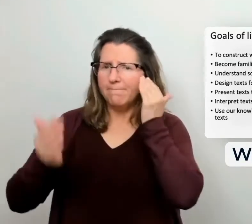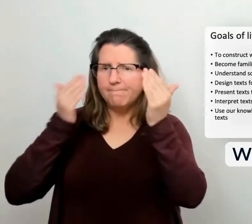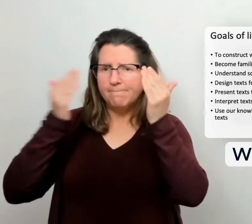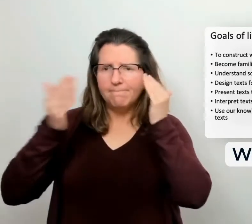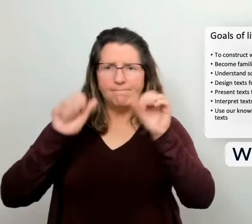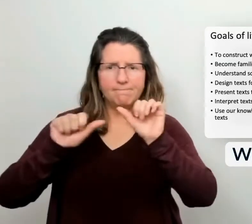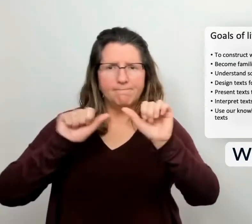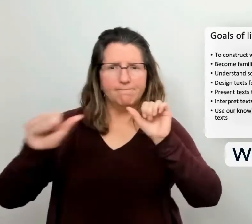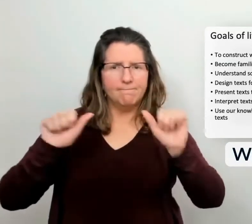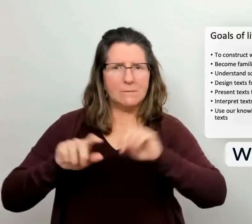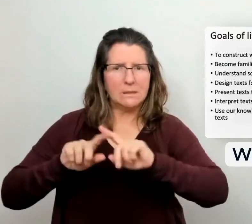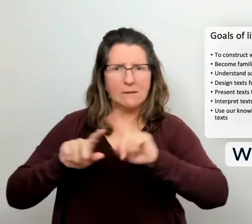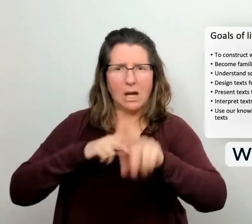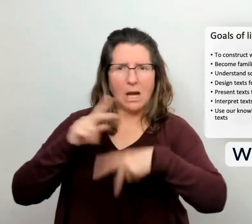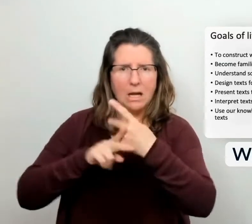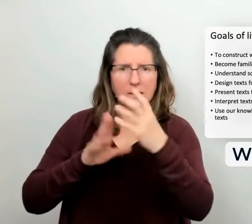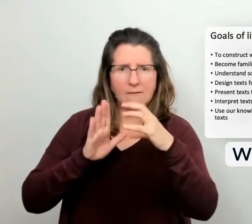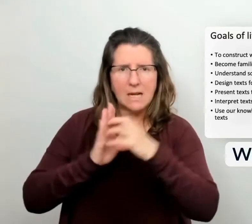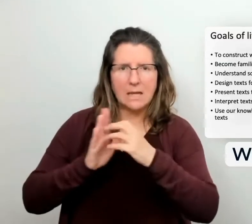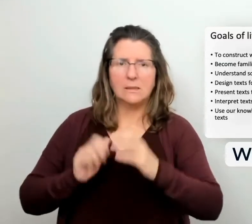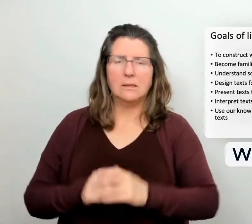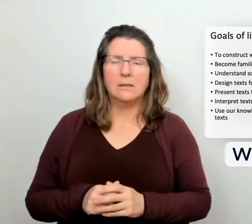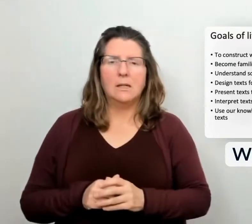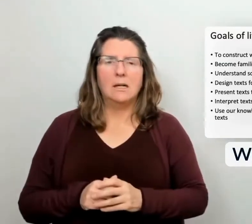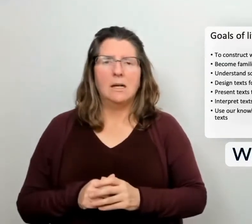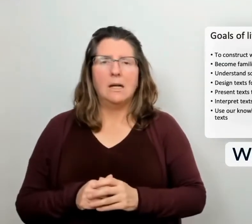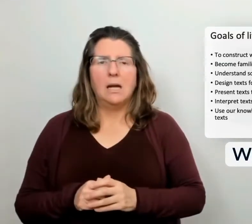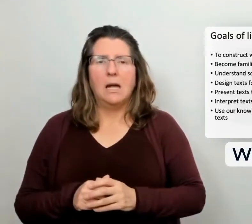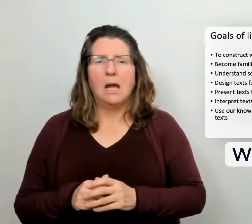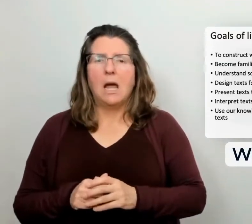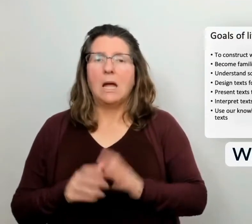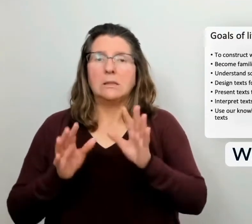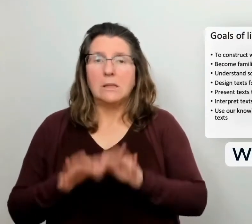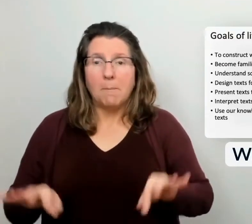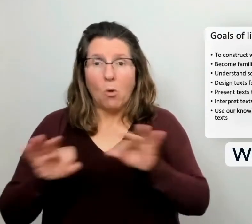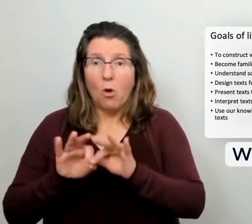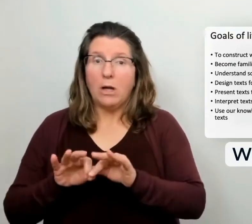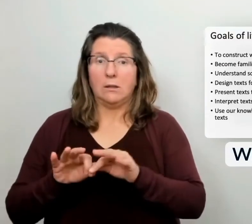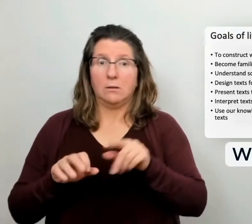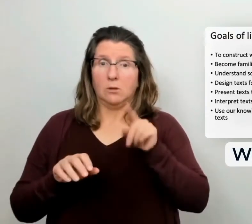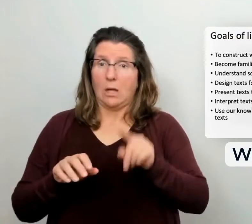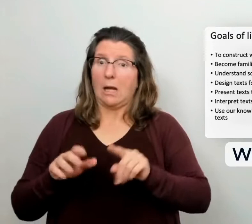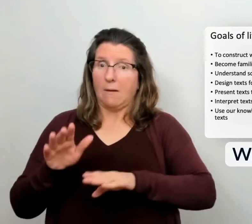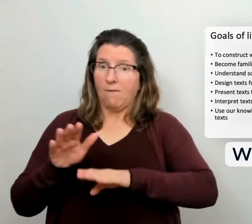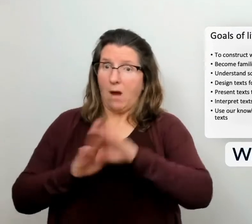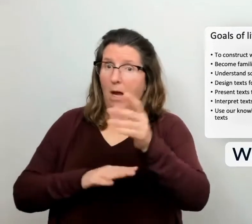In a literacy program we would want the students to become familiar with different types of text.